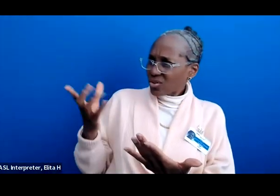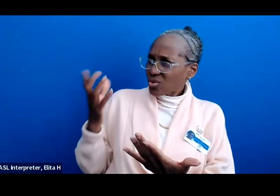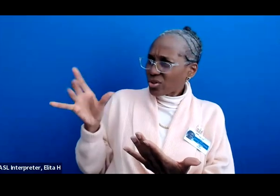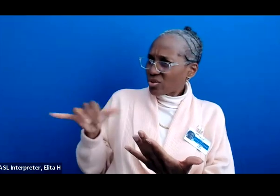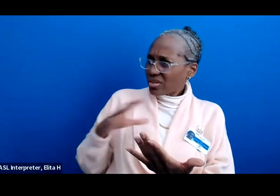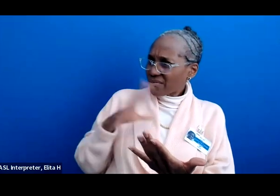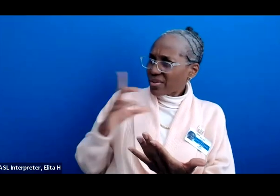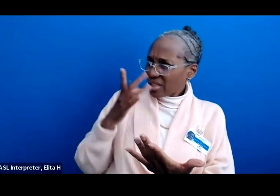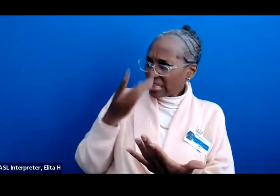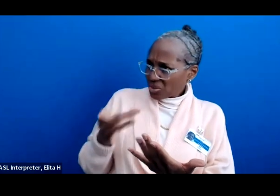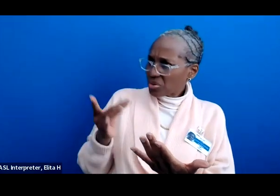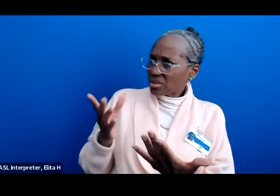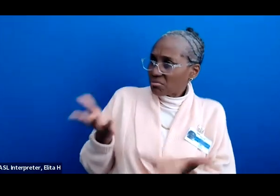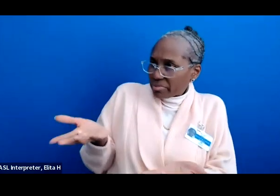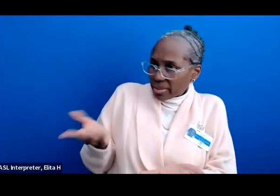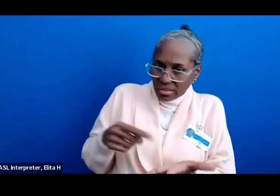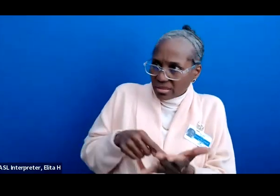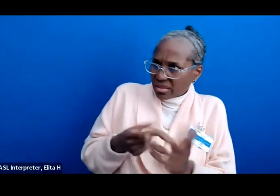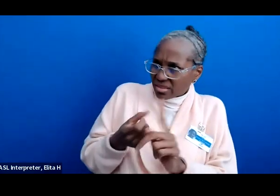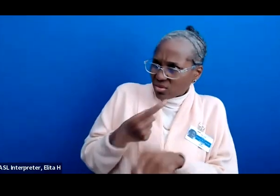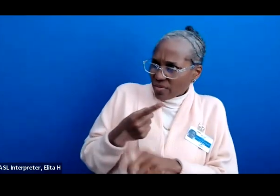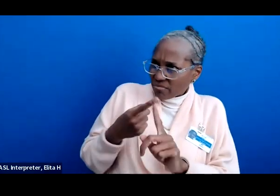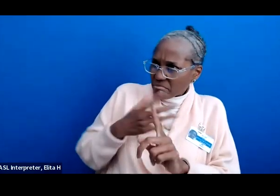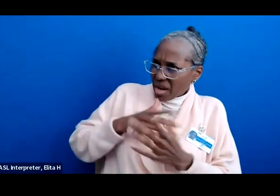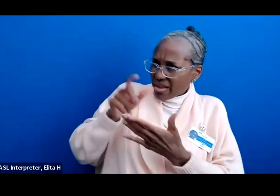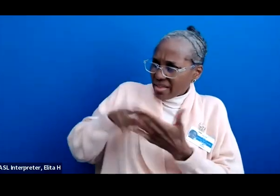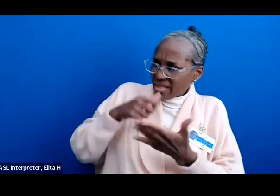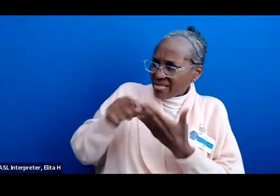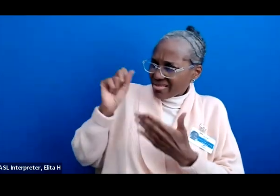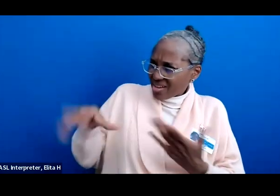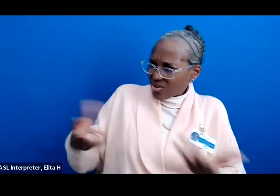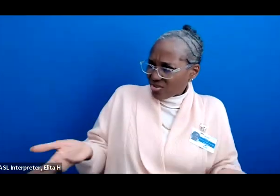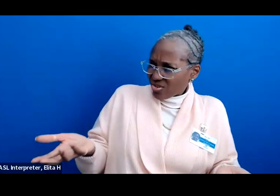That's your interest.” But that was not my situation.